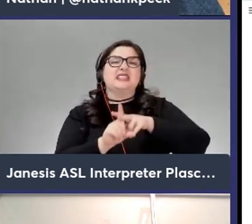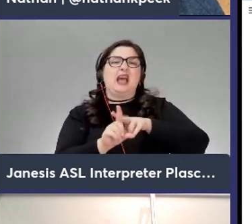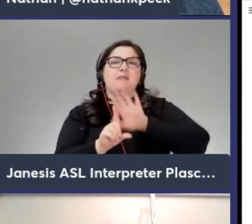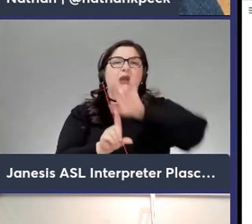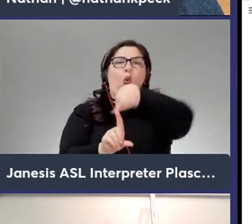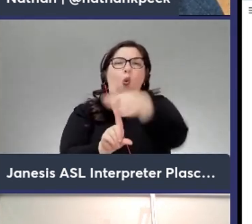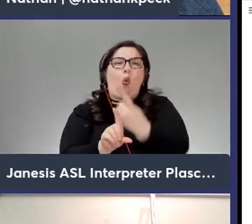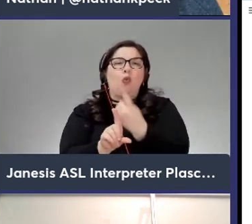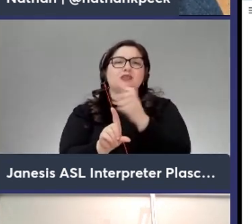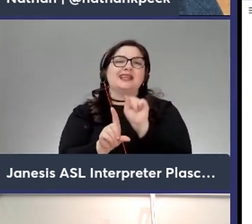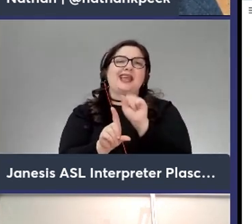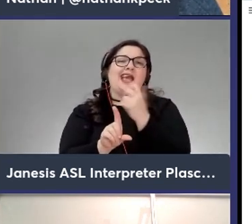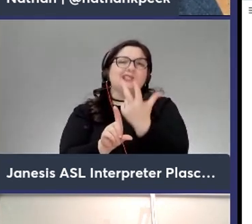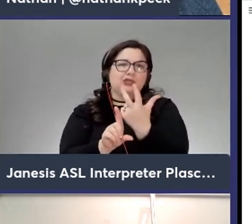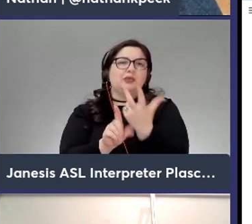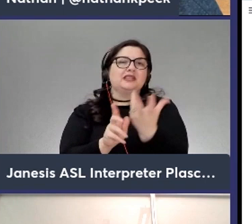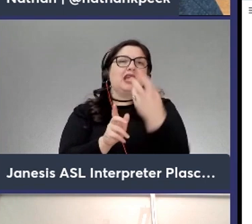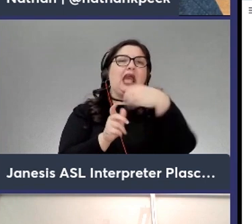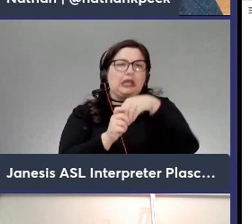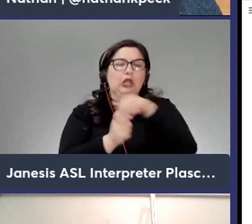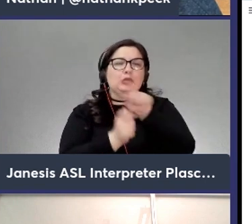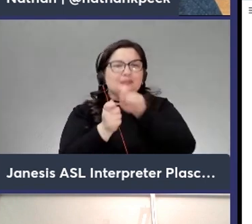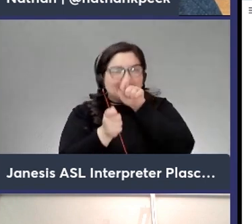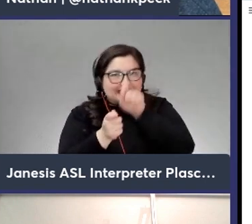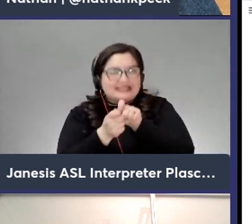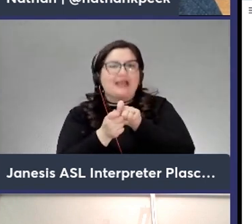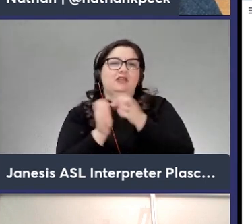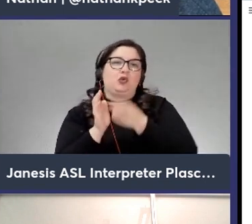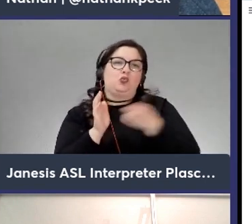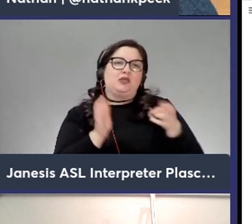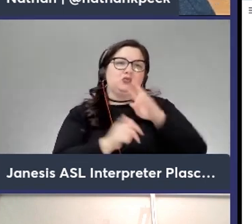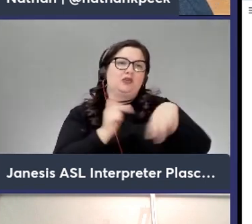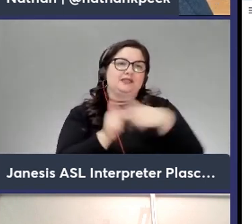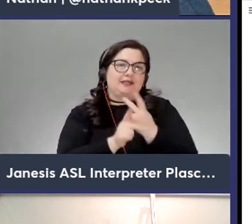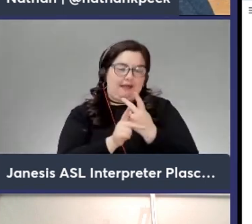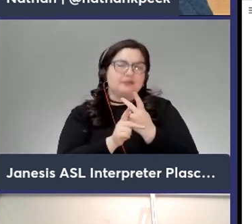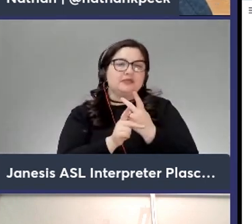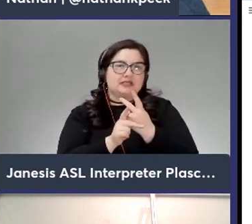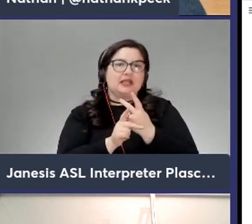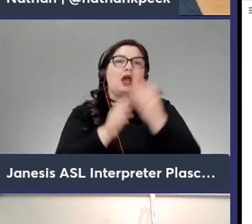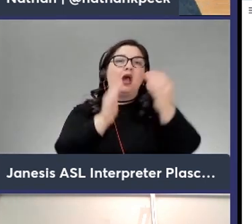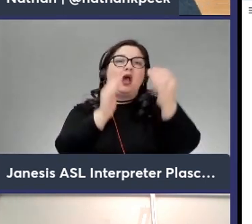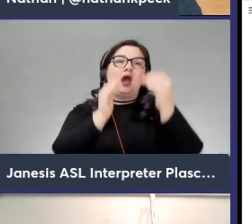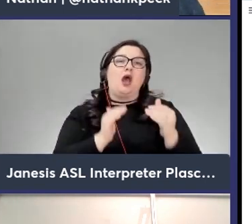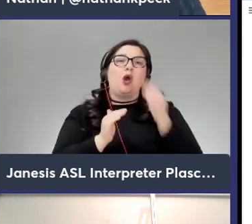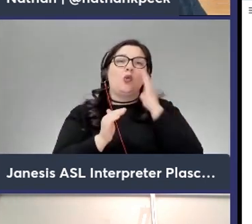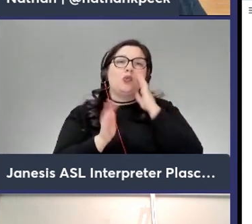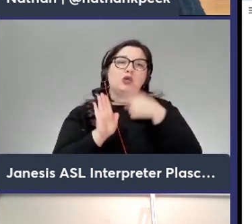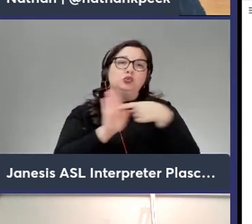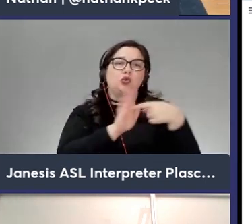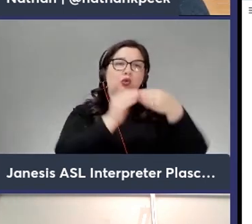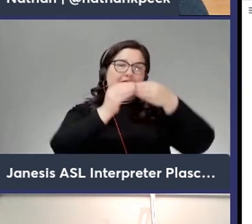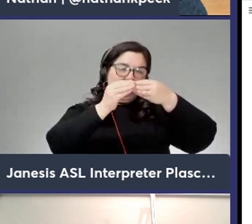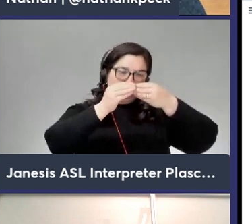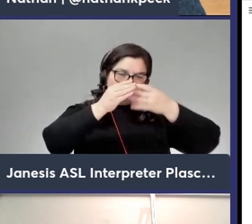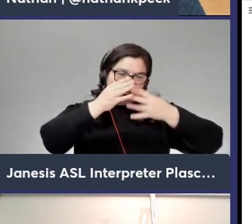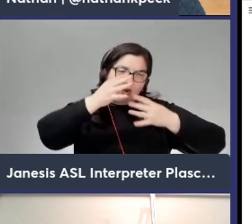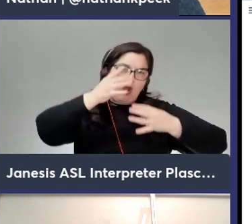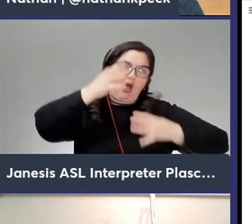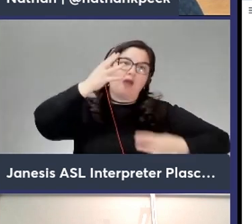so I'll click on include specific resource types. And then it'll ask me, it'll show me the dropdown where all my AWS resources are listed.